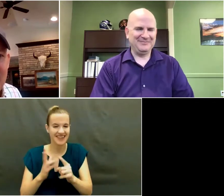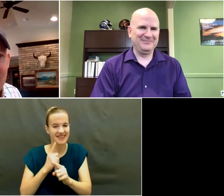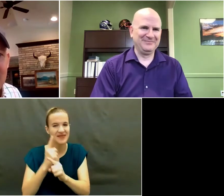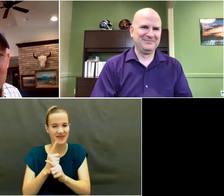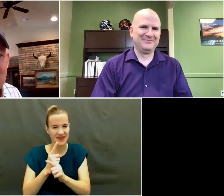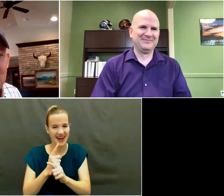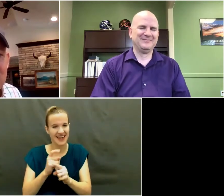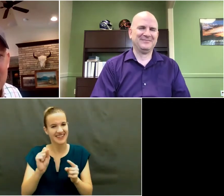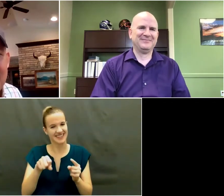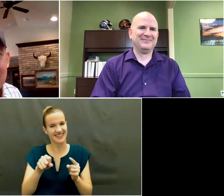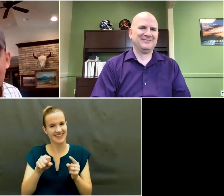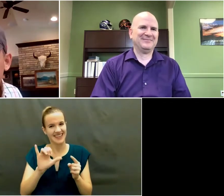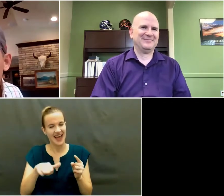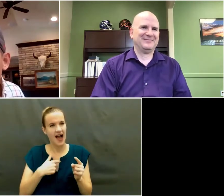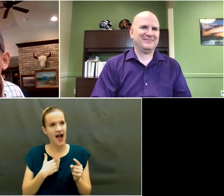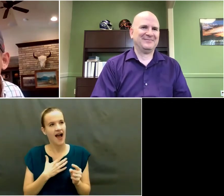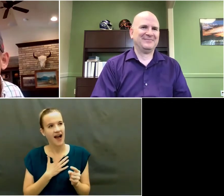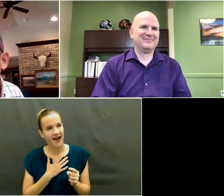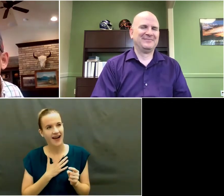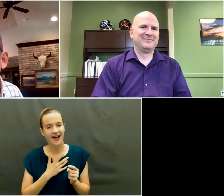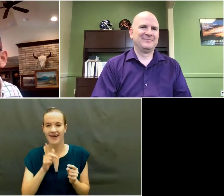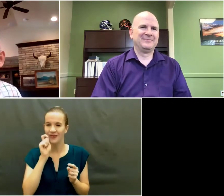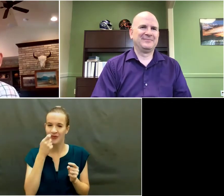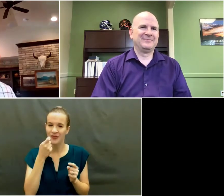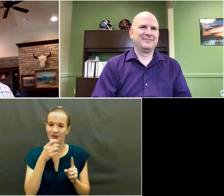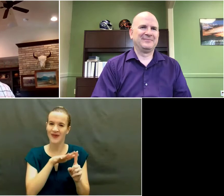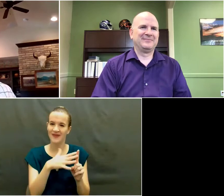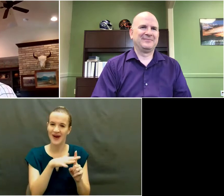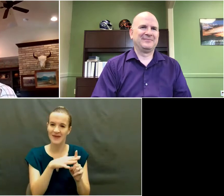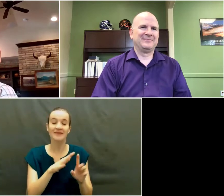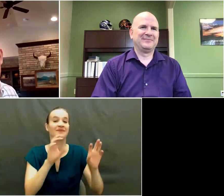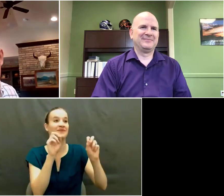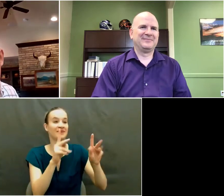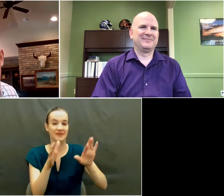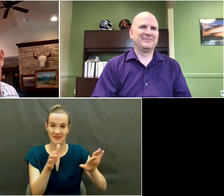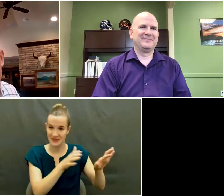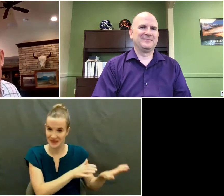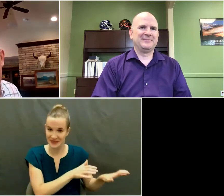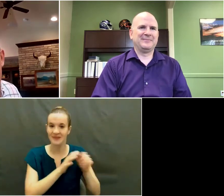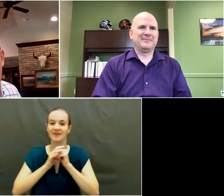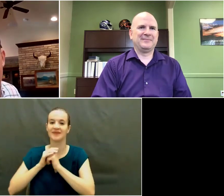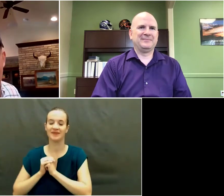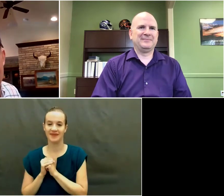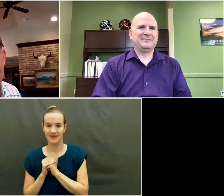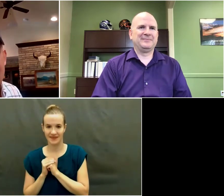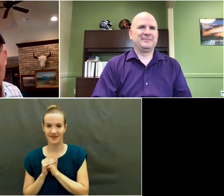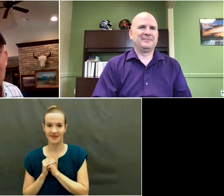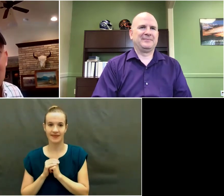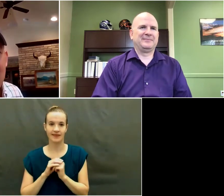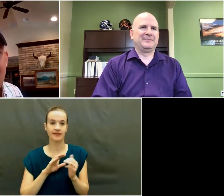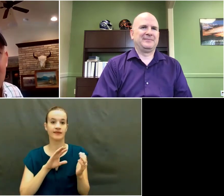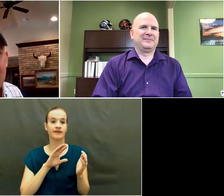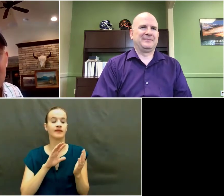Jeremy: Yeah, it was really fantastic. Okay, so there's more to talk about. You ended up in DC and